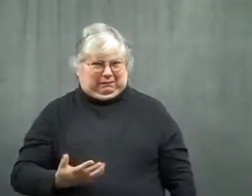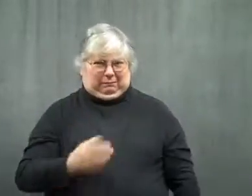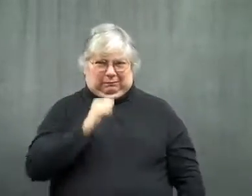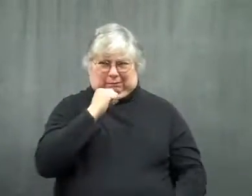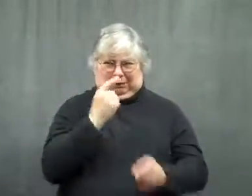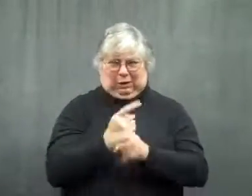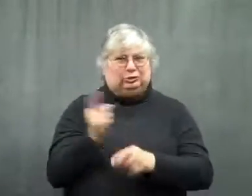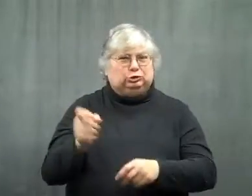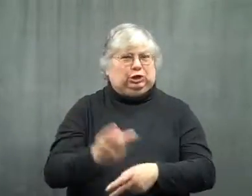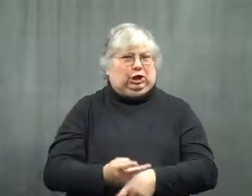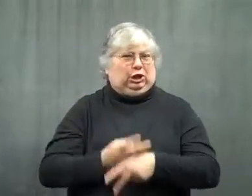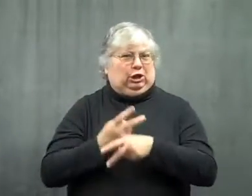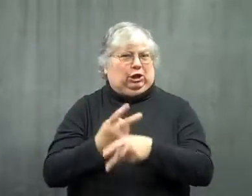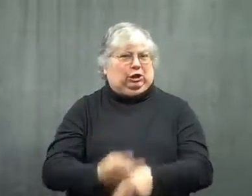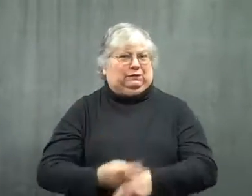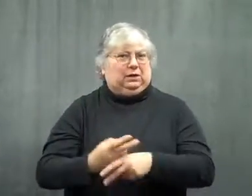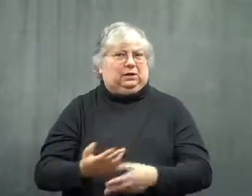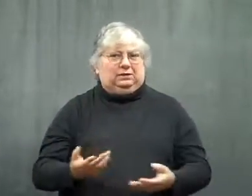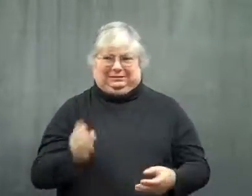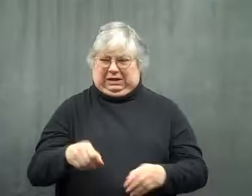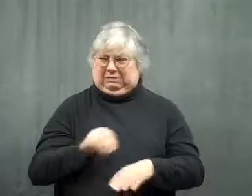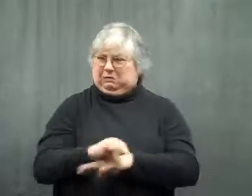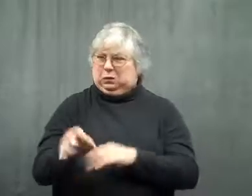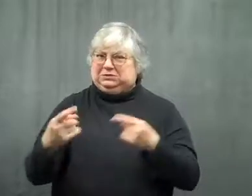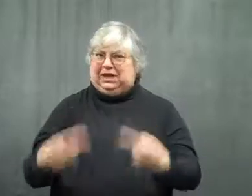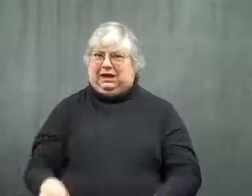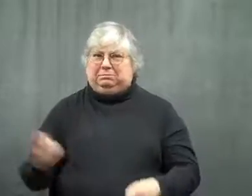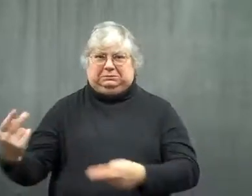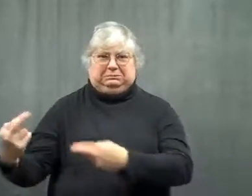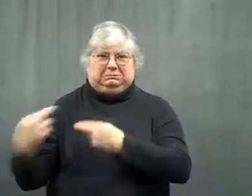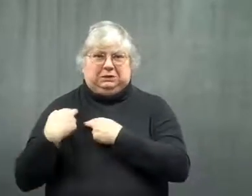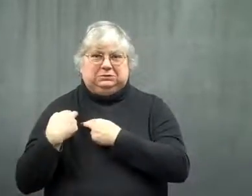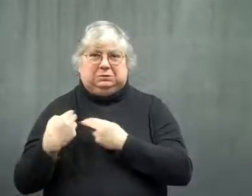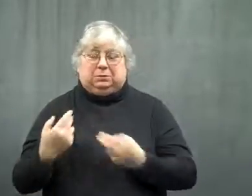She said Palin needed to be careful. If something happened, she could be responsible.